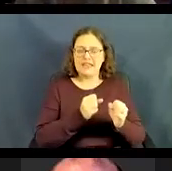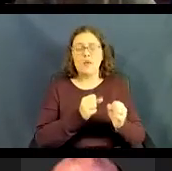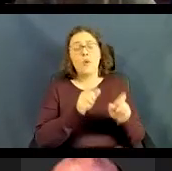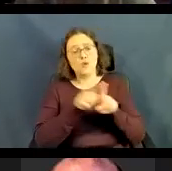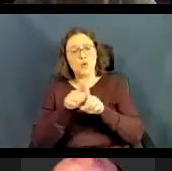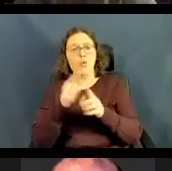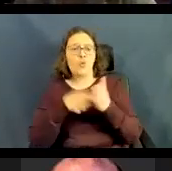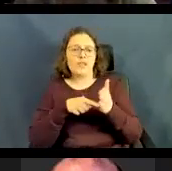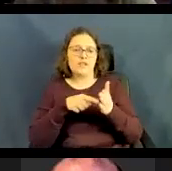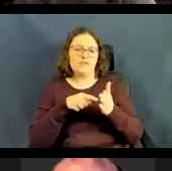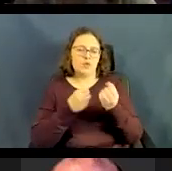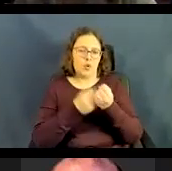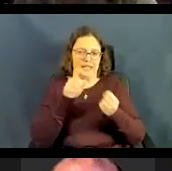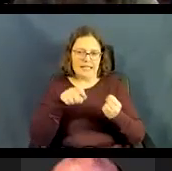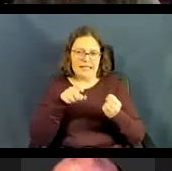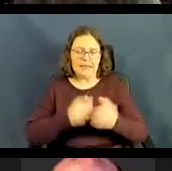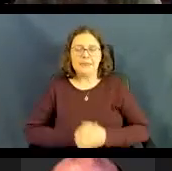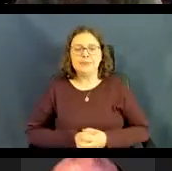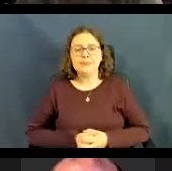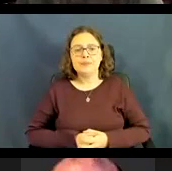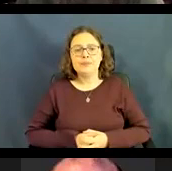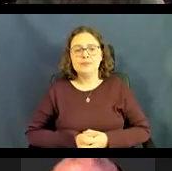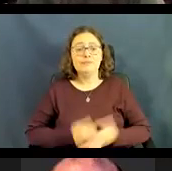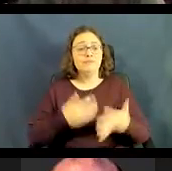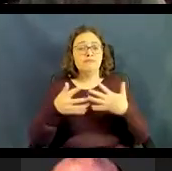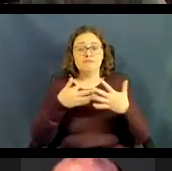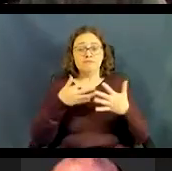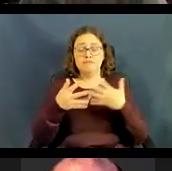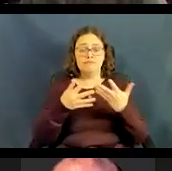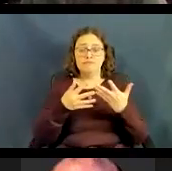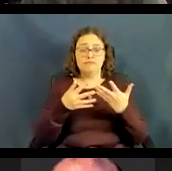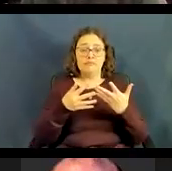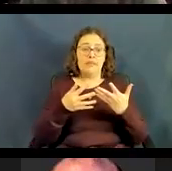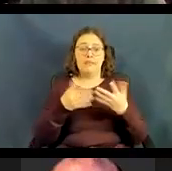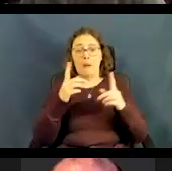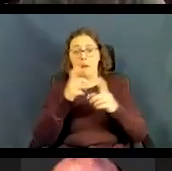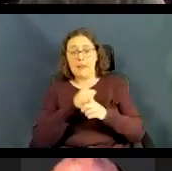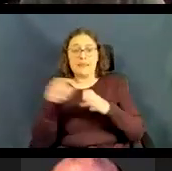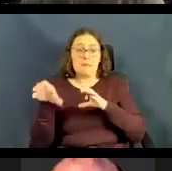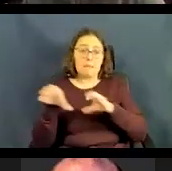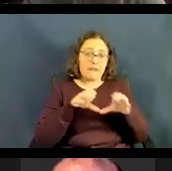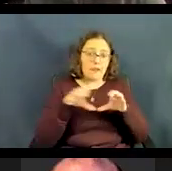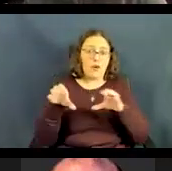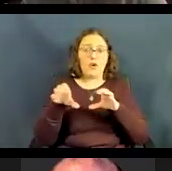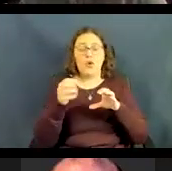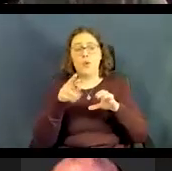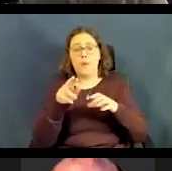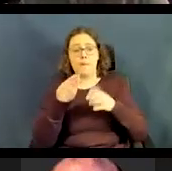See them here? Looks like a paint tray, a duplicate section and a trashcan. If you don't want this big box here, you can select the trashcan.